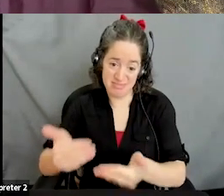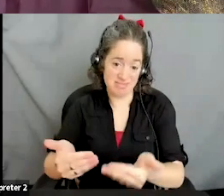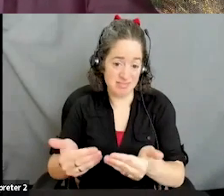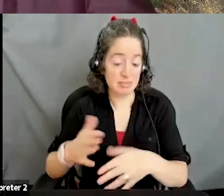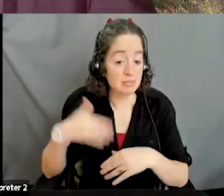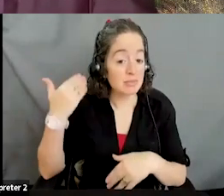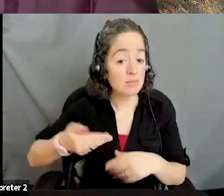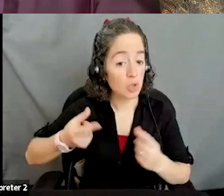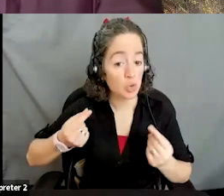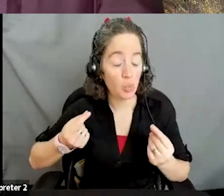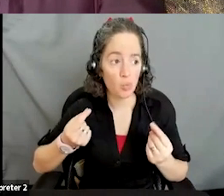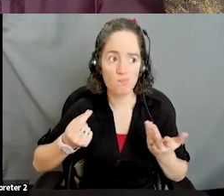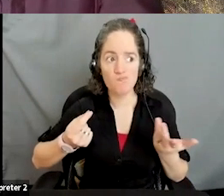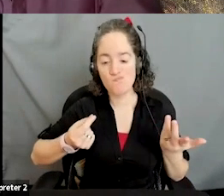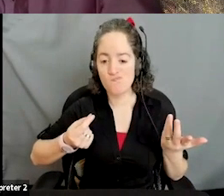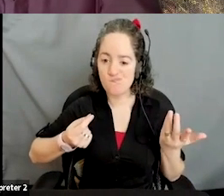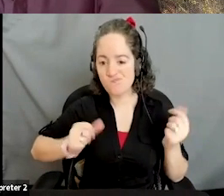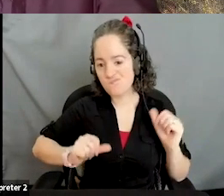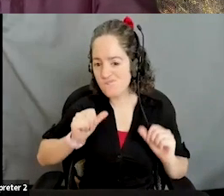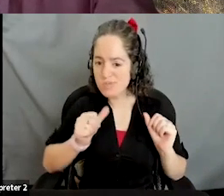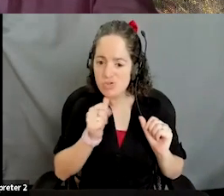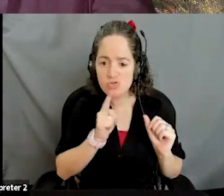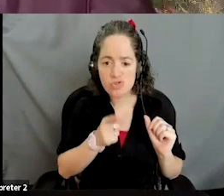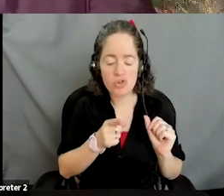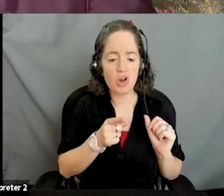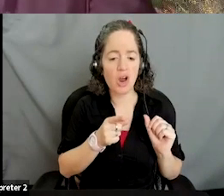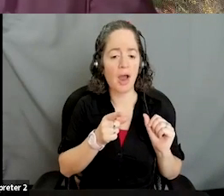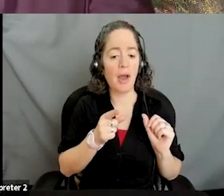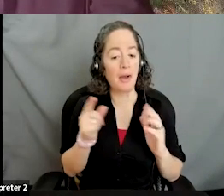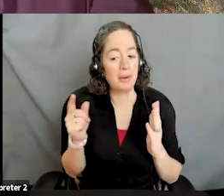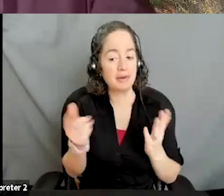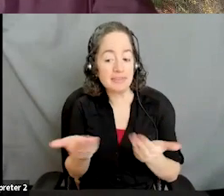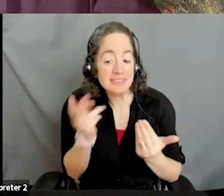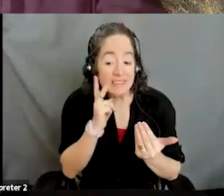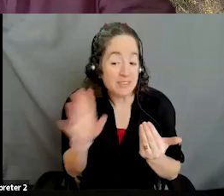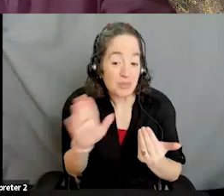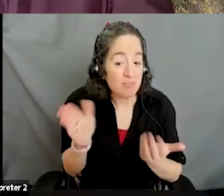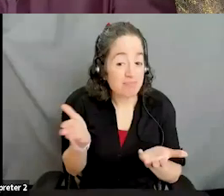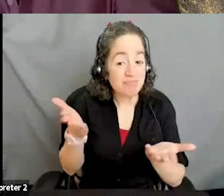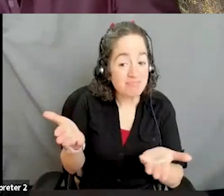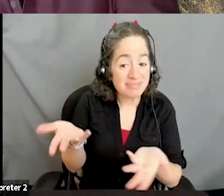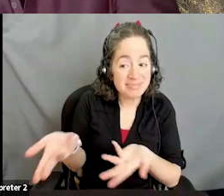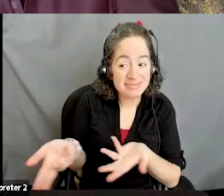I'm not real sure, maybe. Hoping to get some recommendations, even. We'll see.